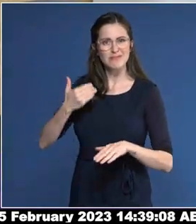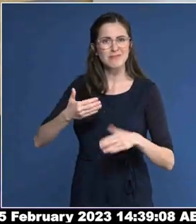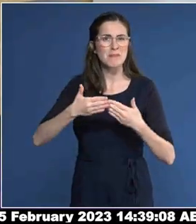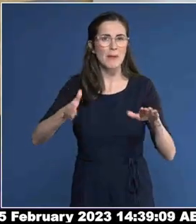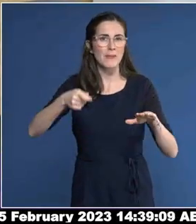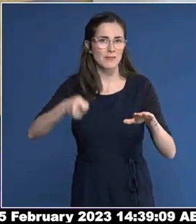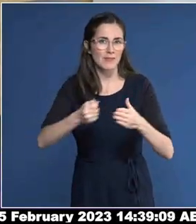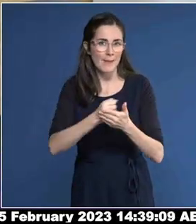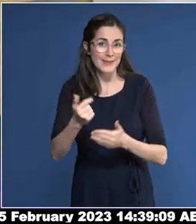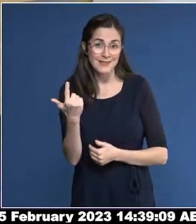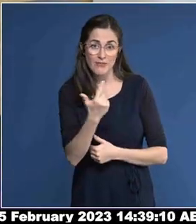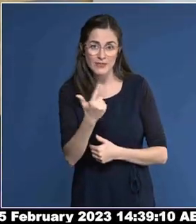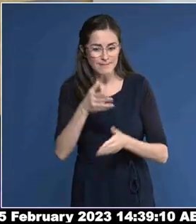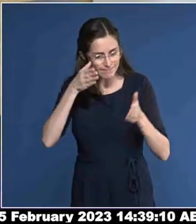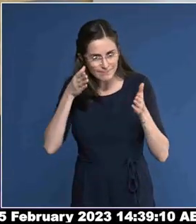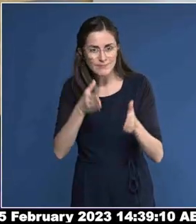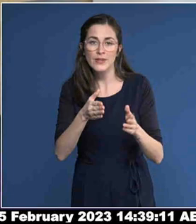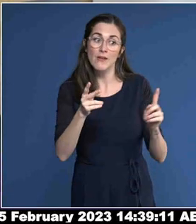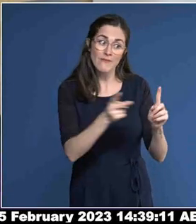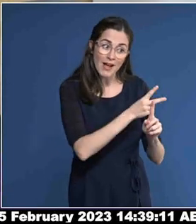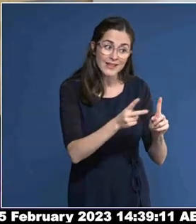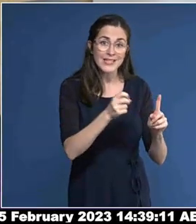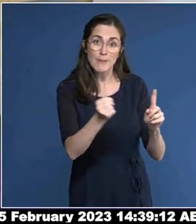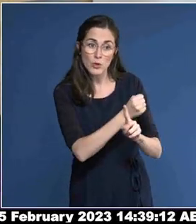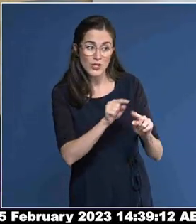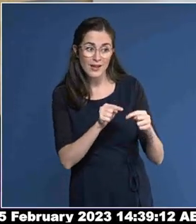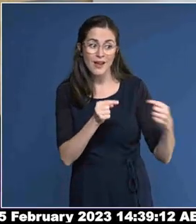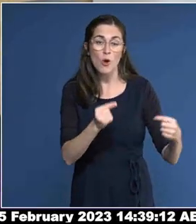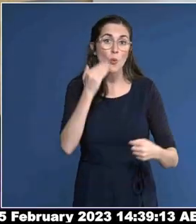violence and abuse experienced by women and girls with disability, one of the issues that